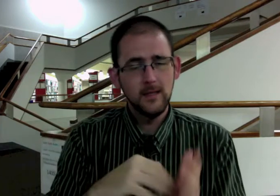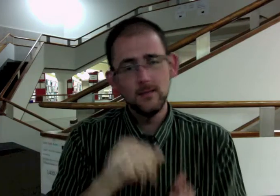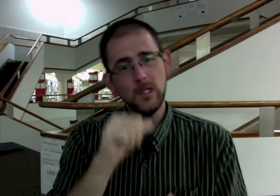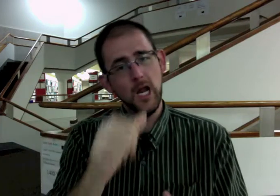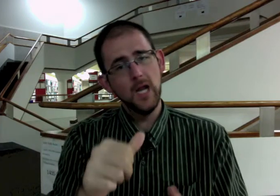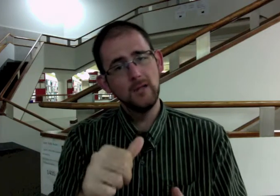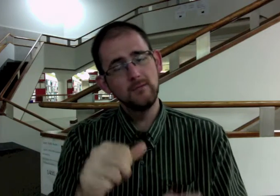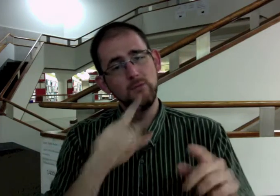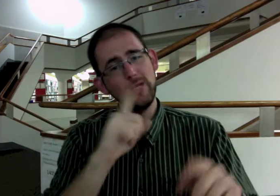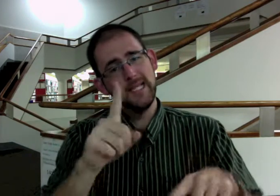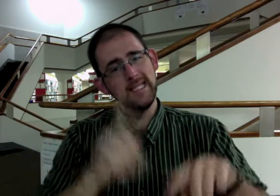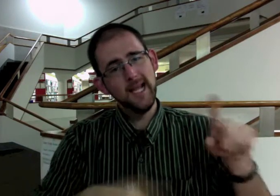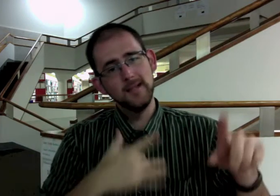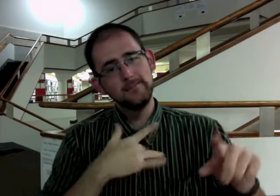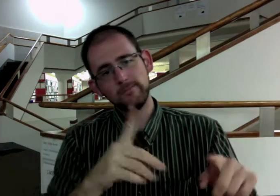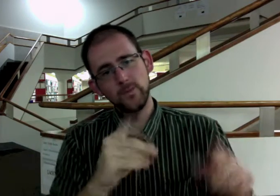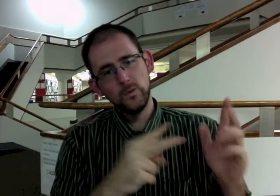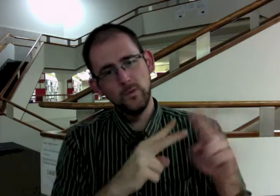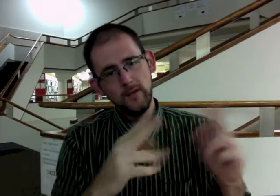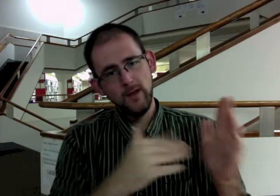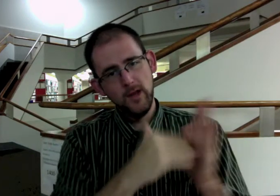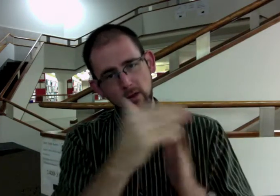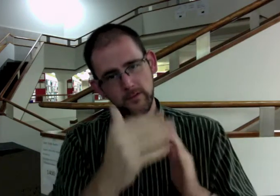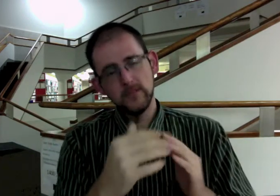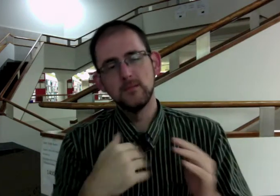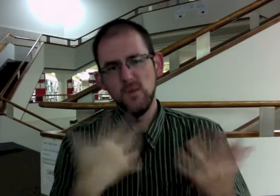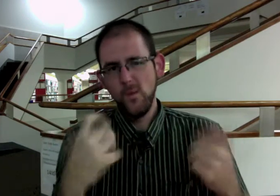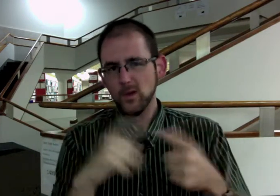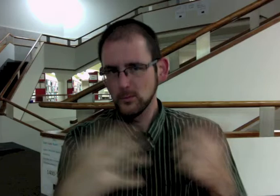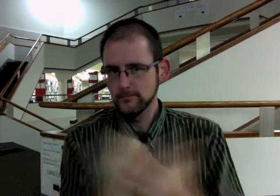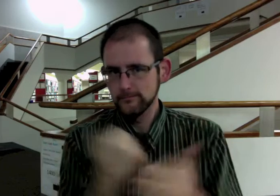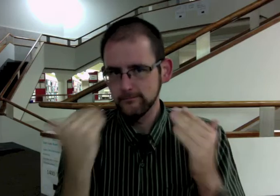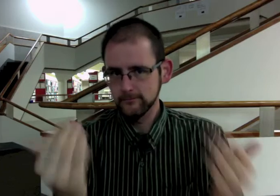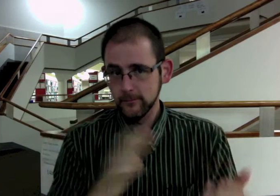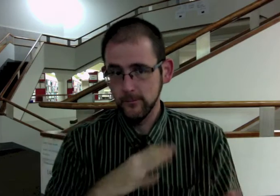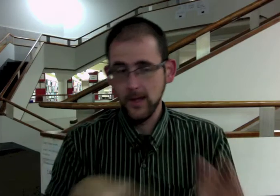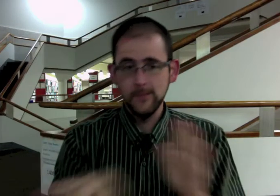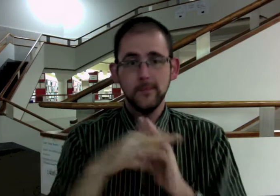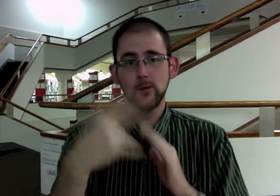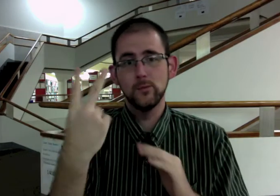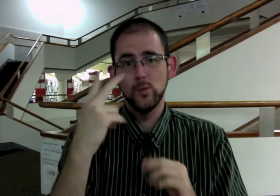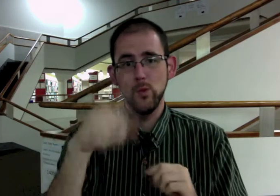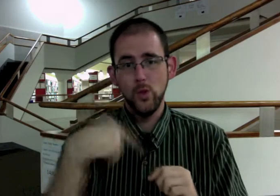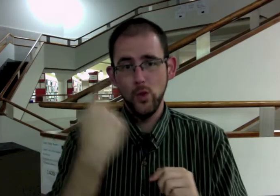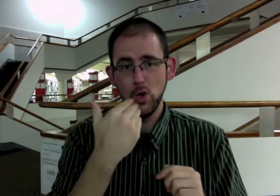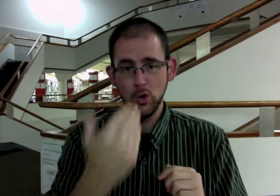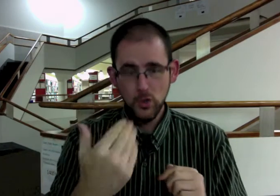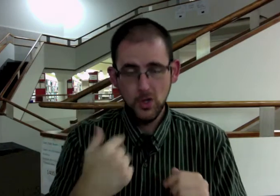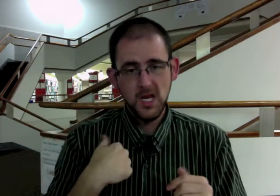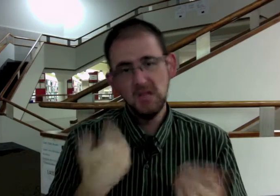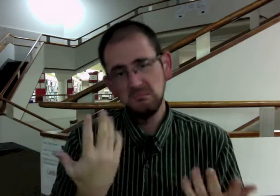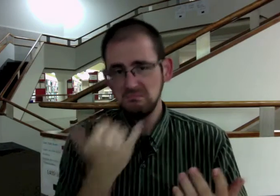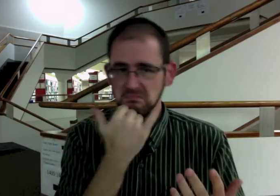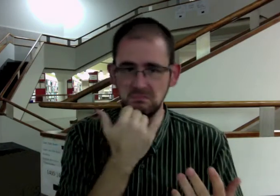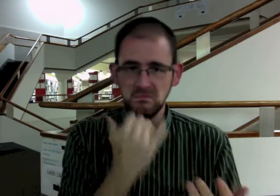I really don't get to do that very often, so thought I'd pick them up. Those two looked good, so I figured, why not?